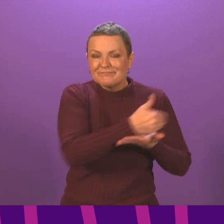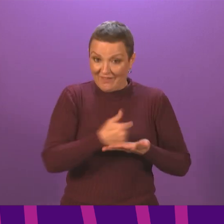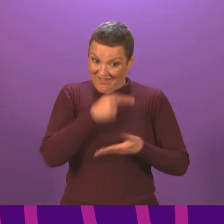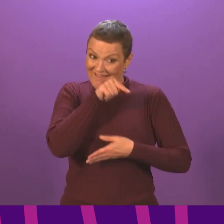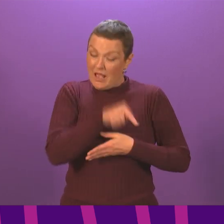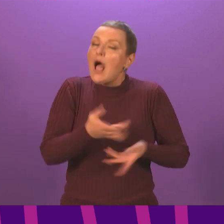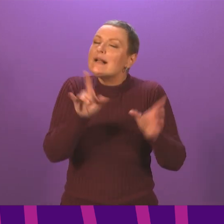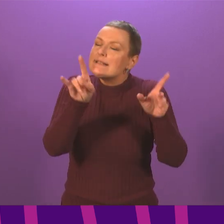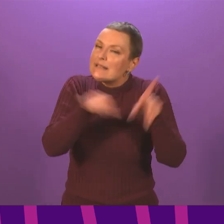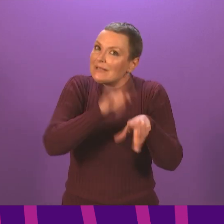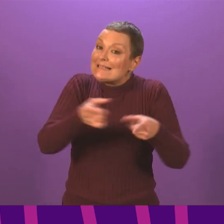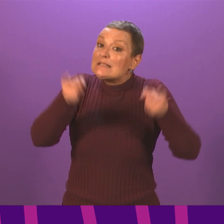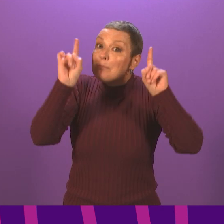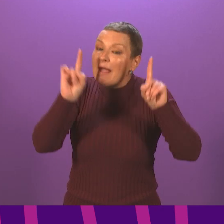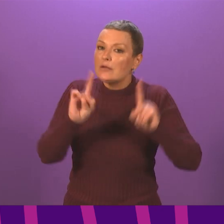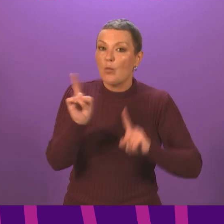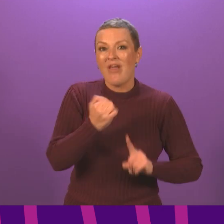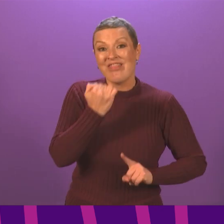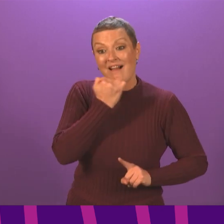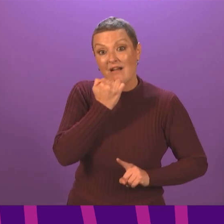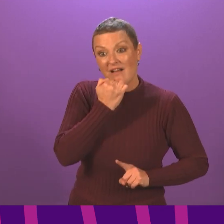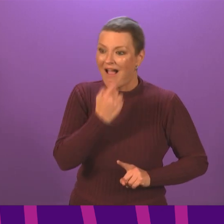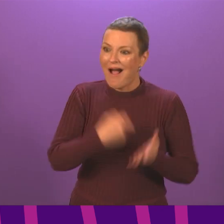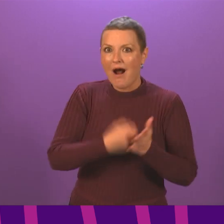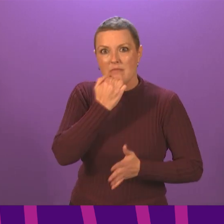look at running asymptomatic testing—depending on the prevalence of the virus—in other